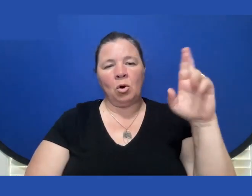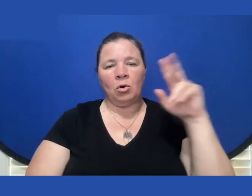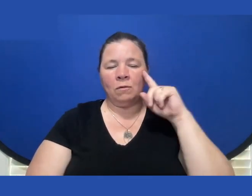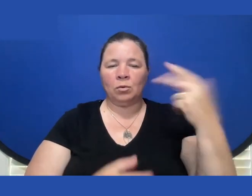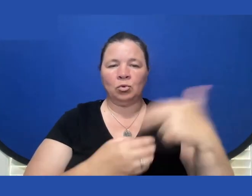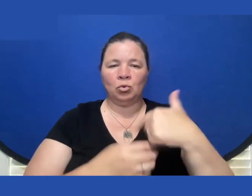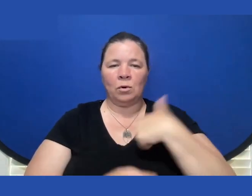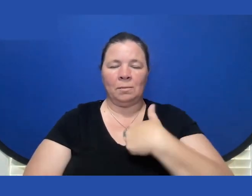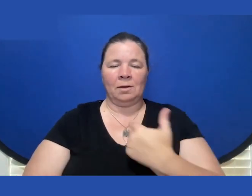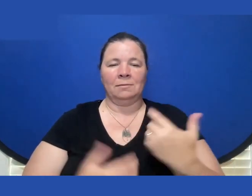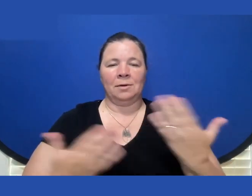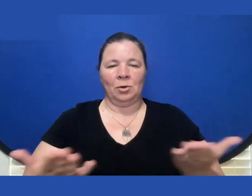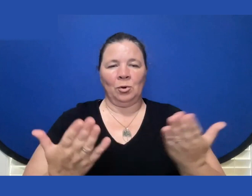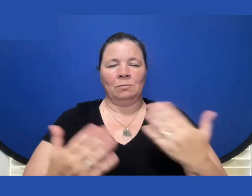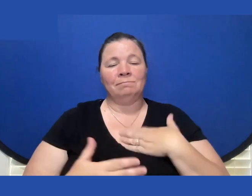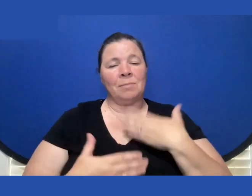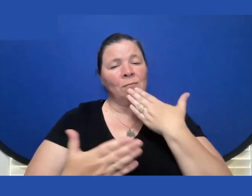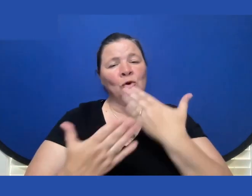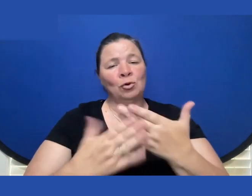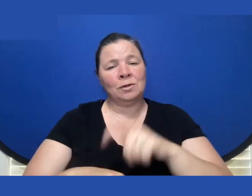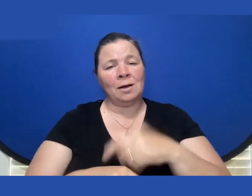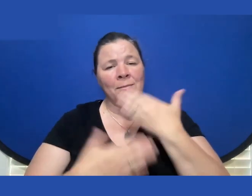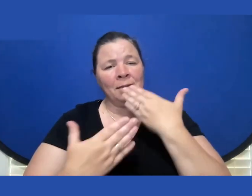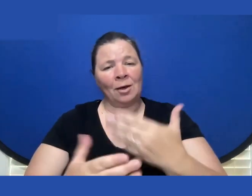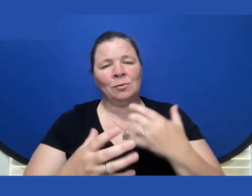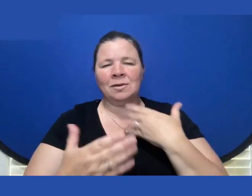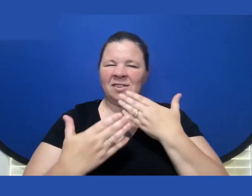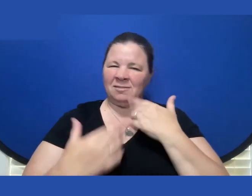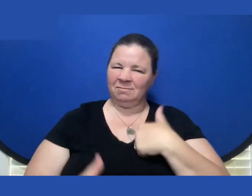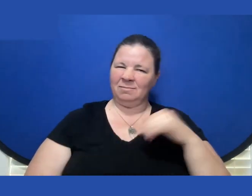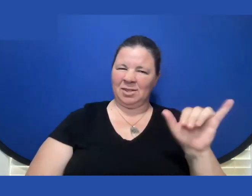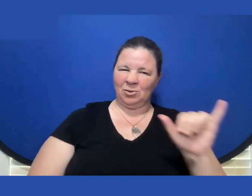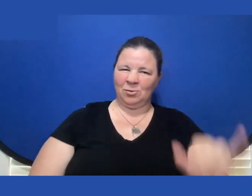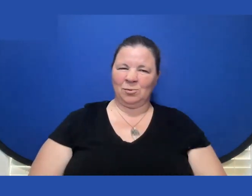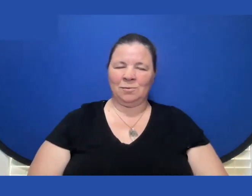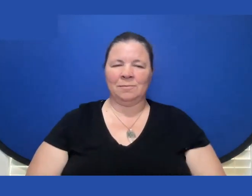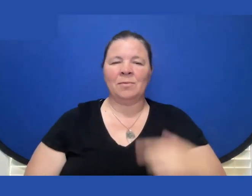Yeah, absolutely. Alright, thanks for being here, as I mentioned,